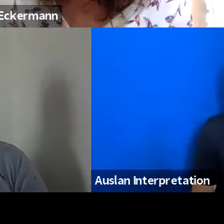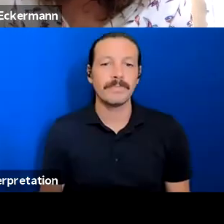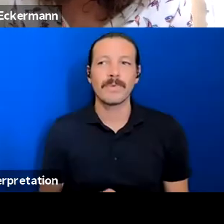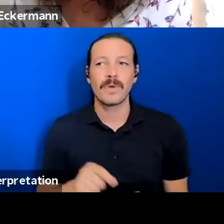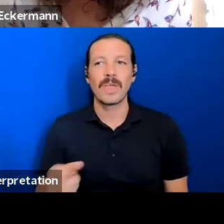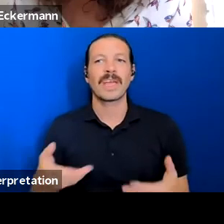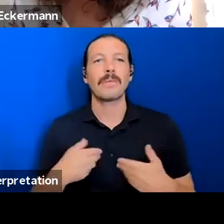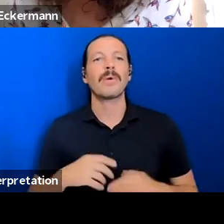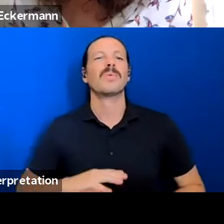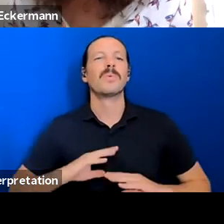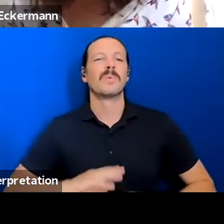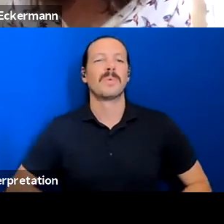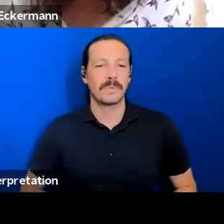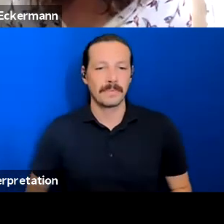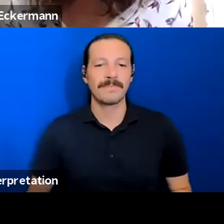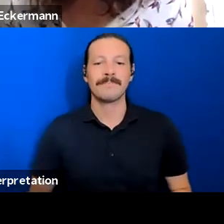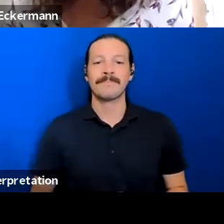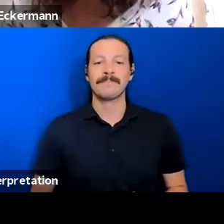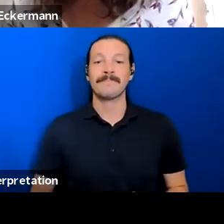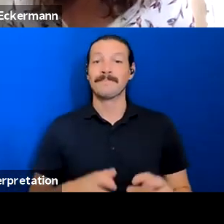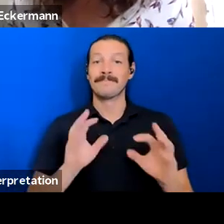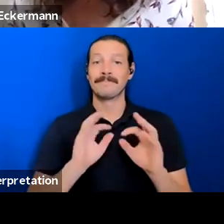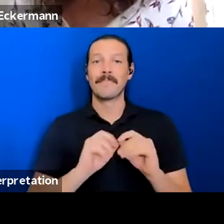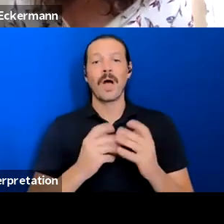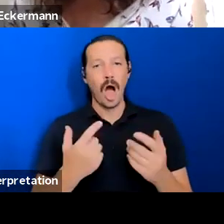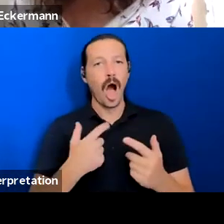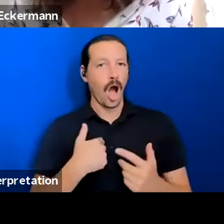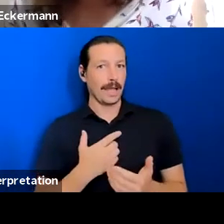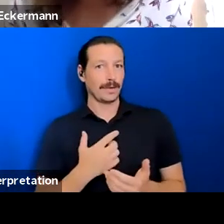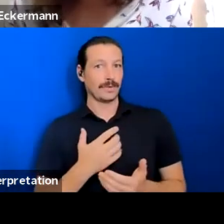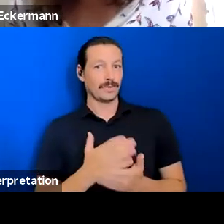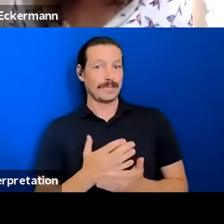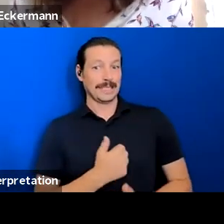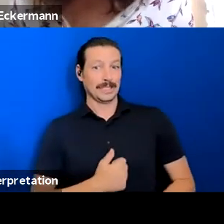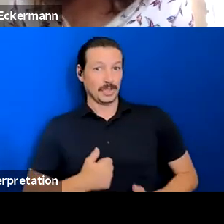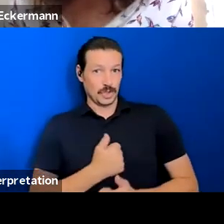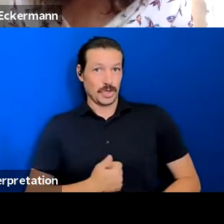I actually enjoyed the passionate discussions because I felt